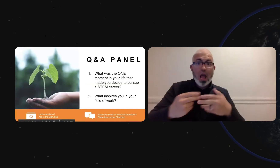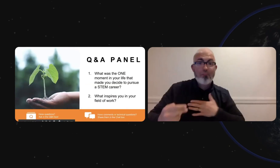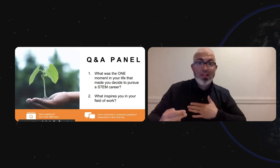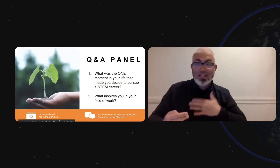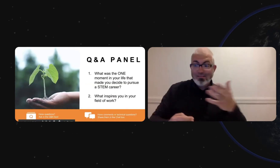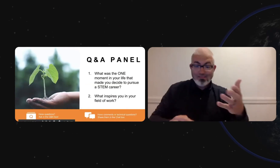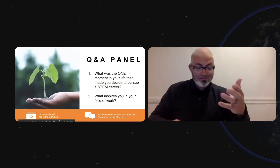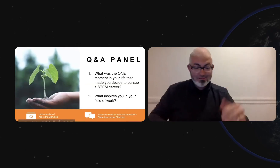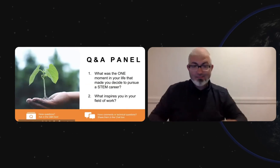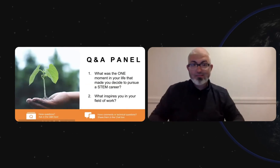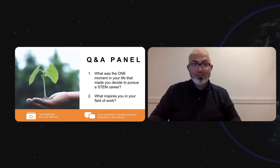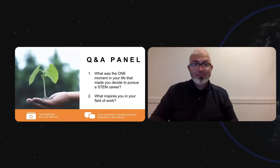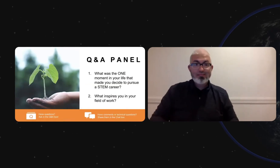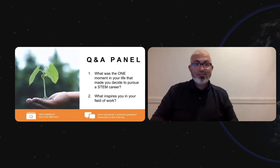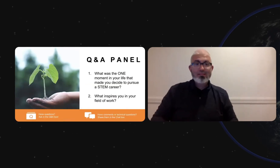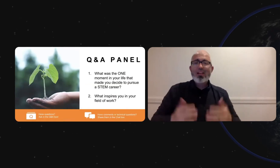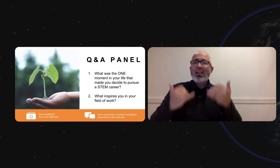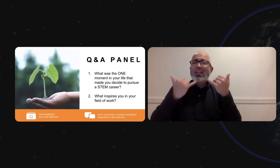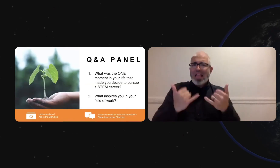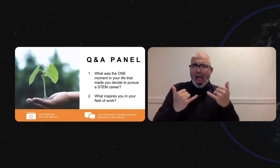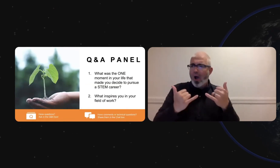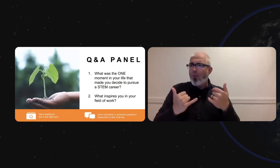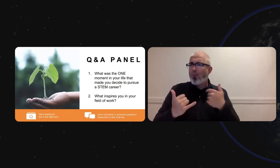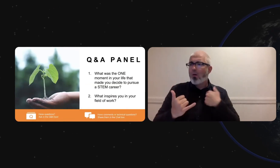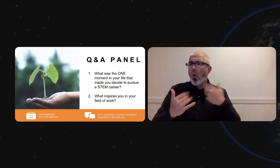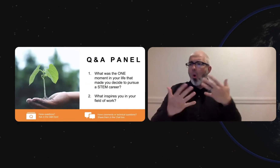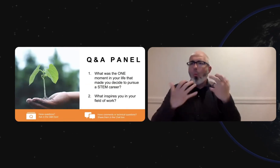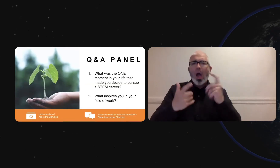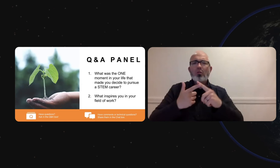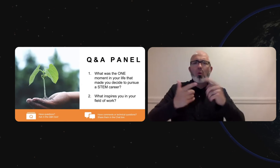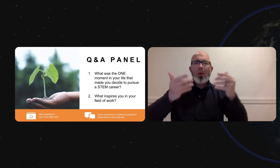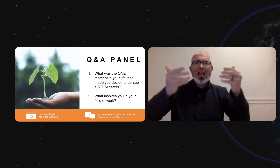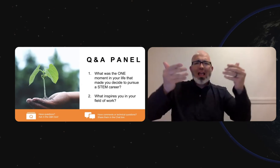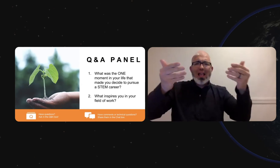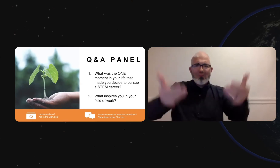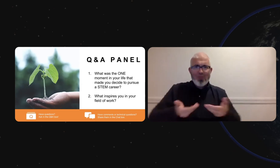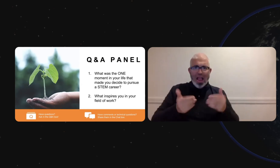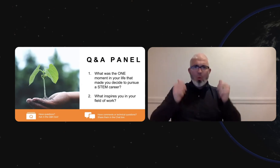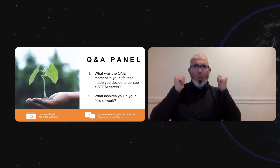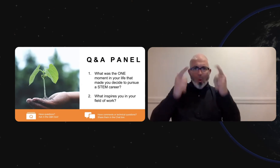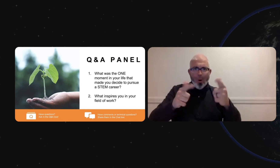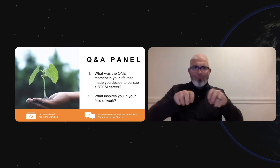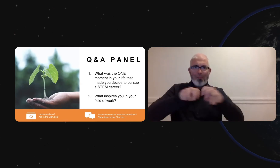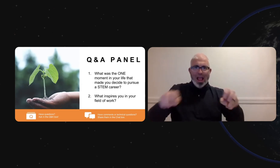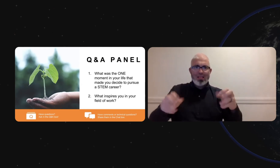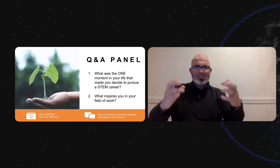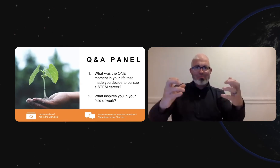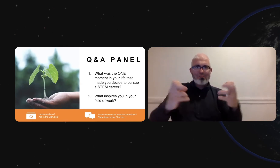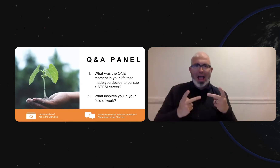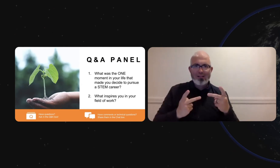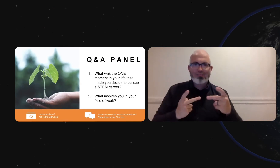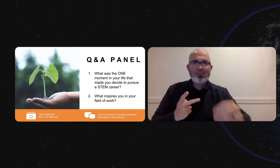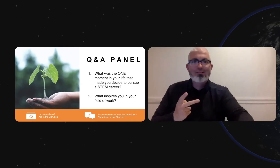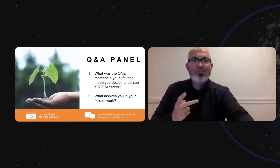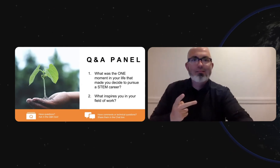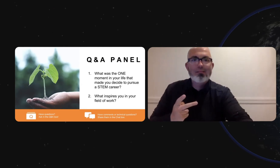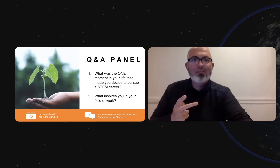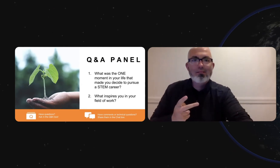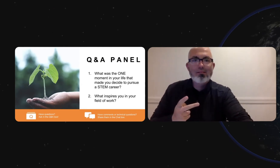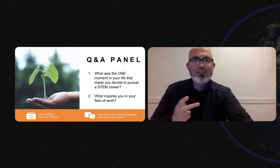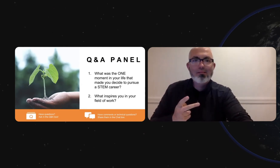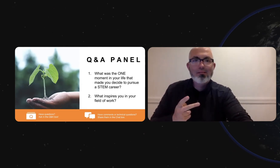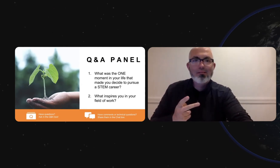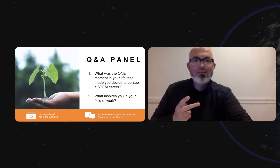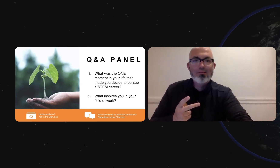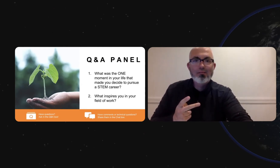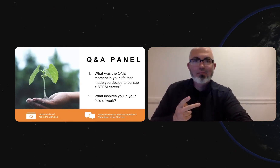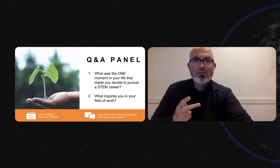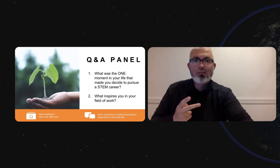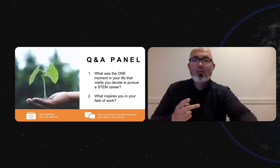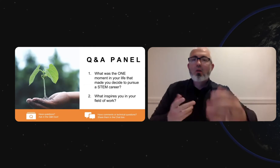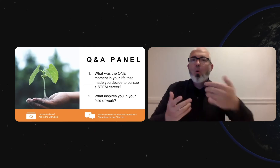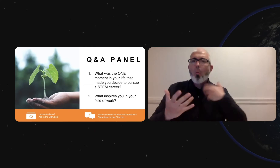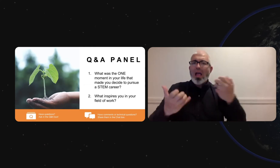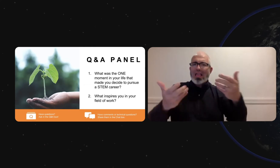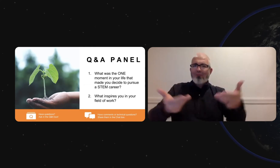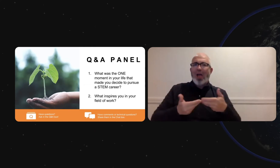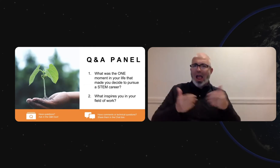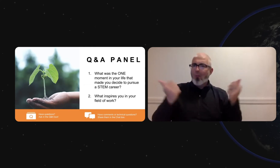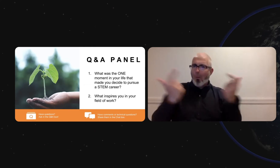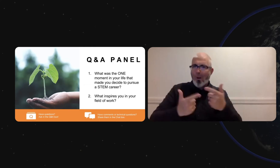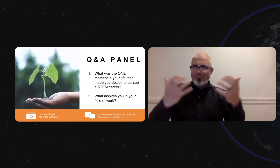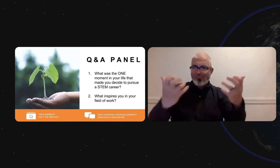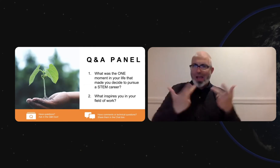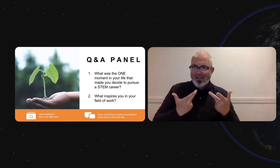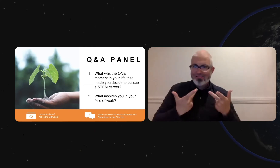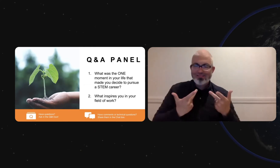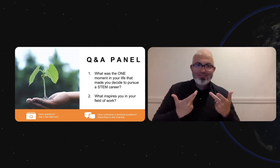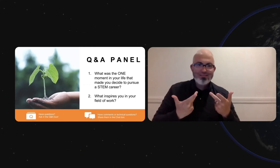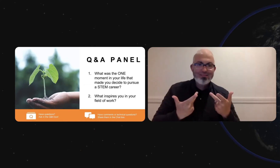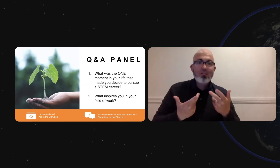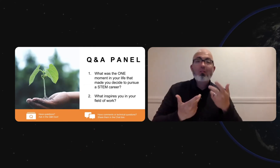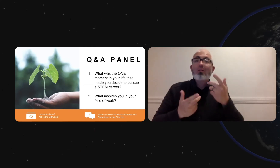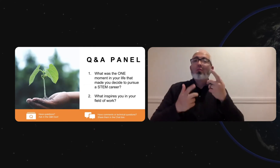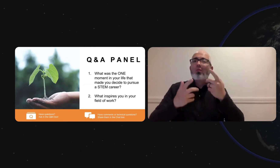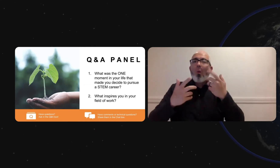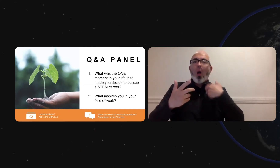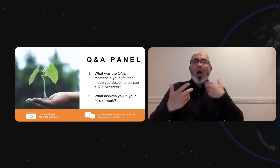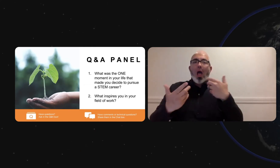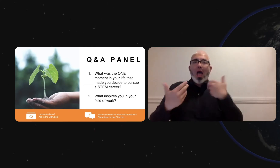Now, all panelists come back to join me!